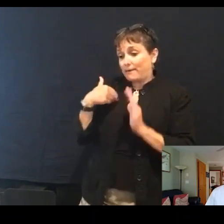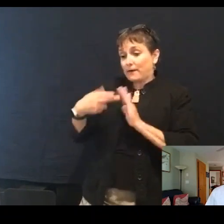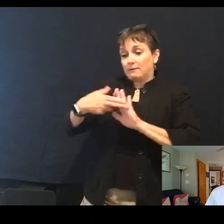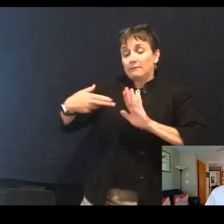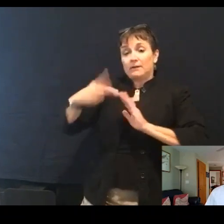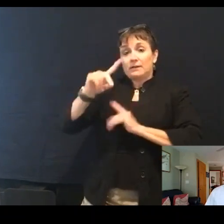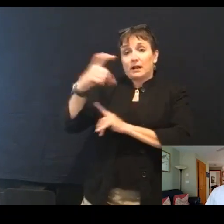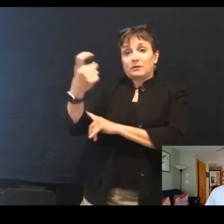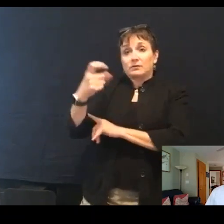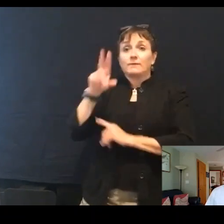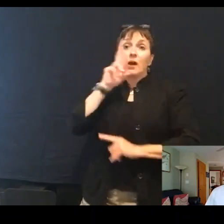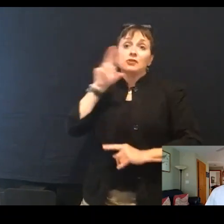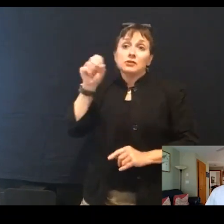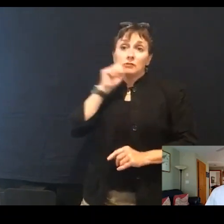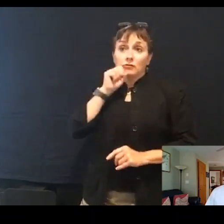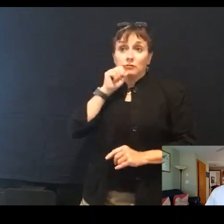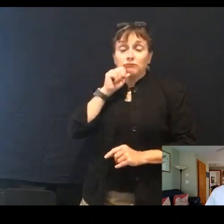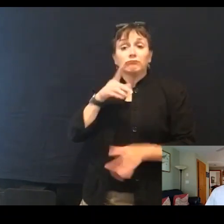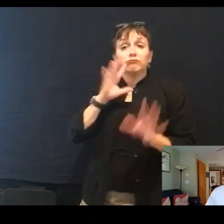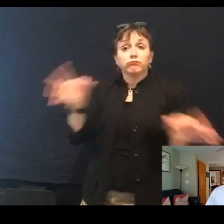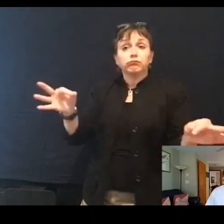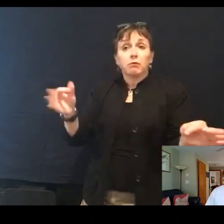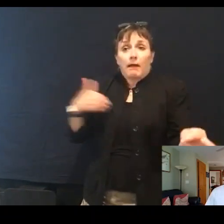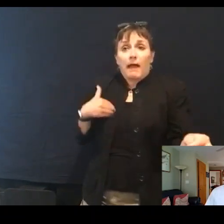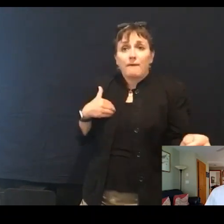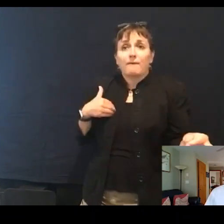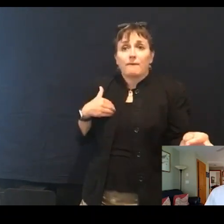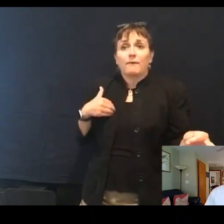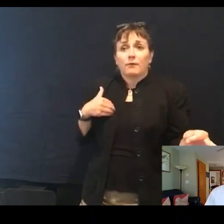syndrome, did in fact have Usher syndrome.